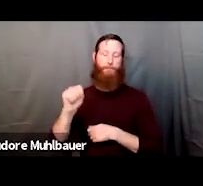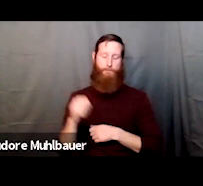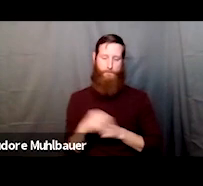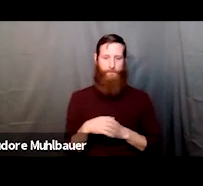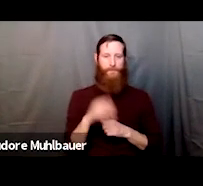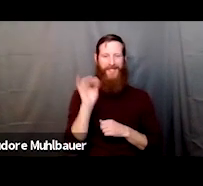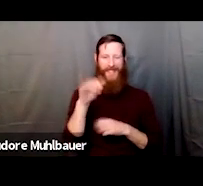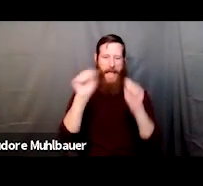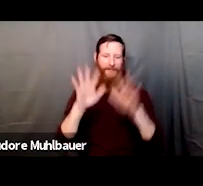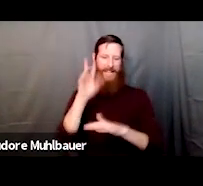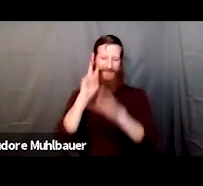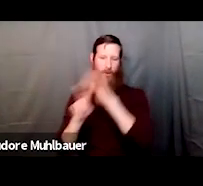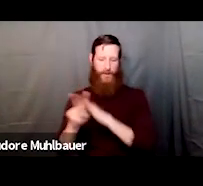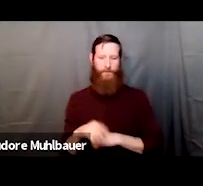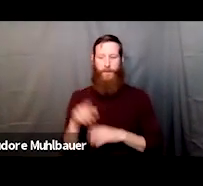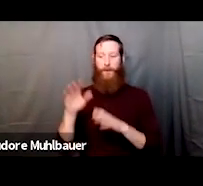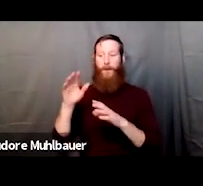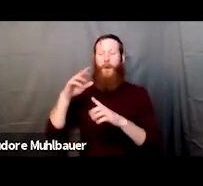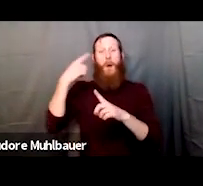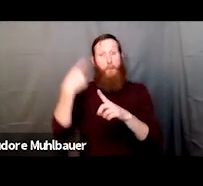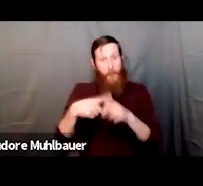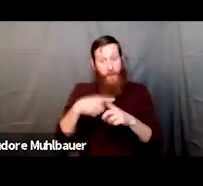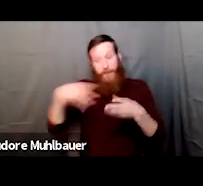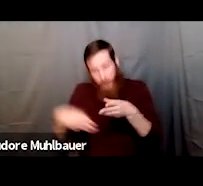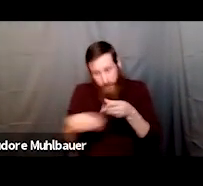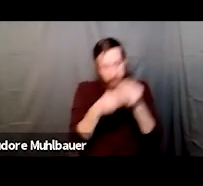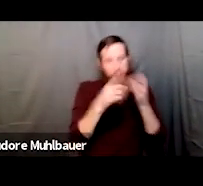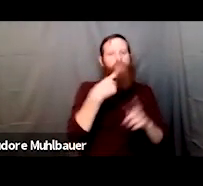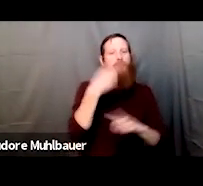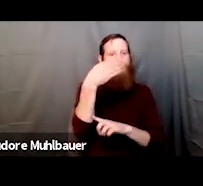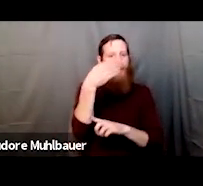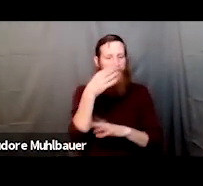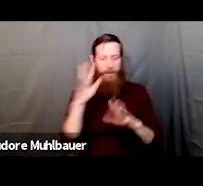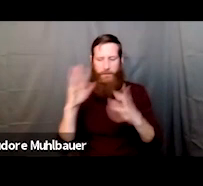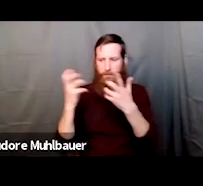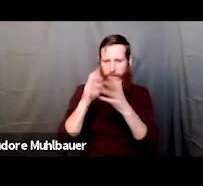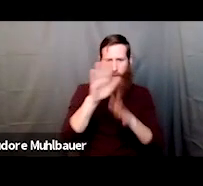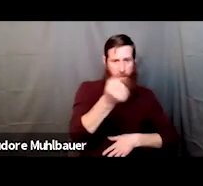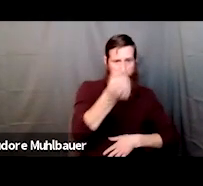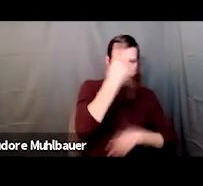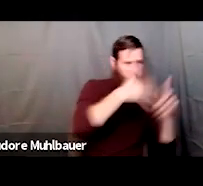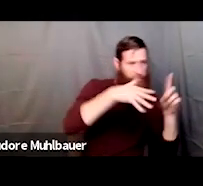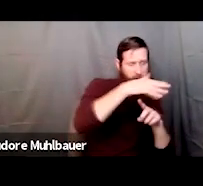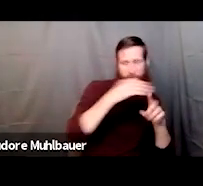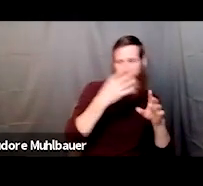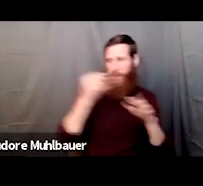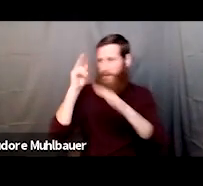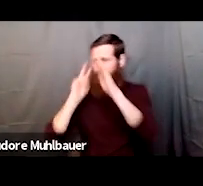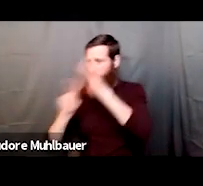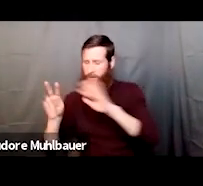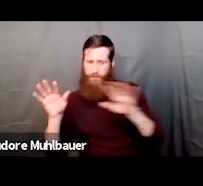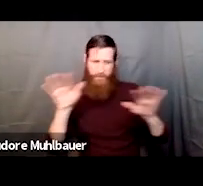In addition to the avalanche forecast, we can use red flags to augment our understanding of the forecast and to locate specific instances of unstable snow